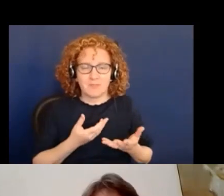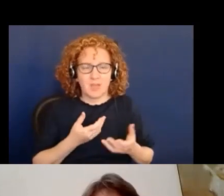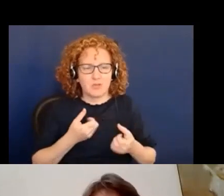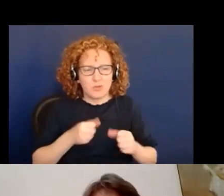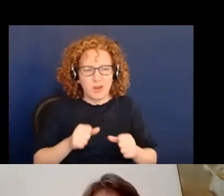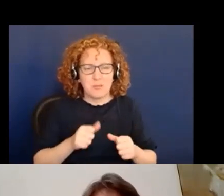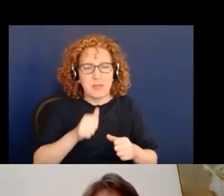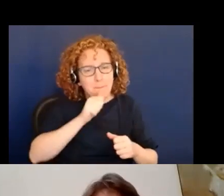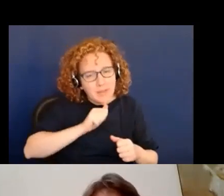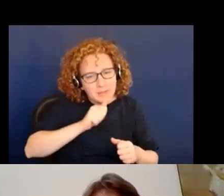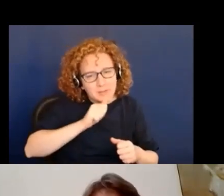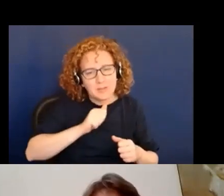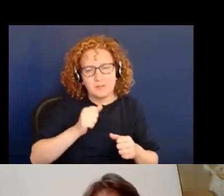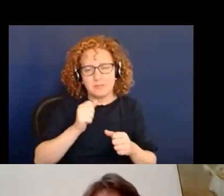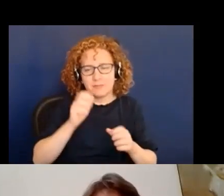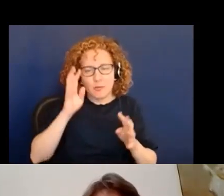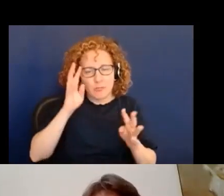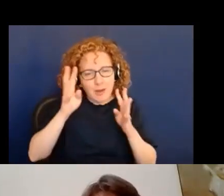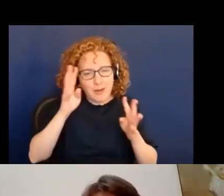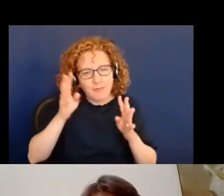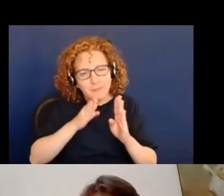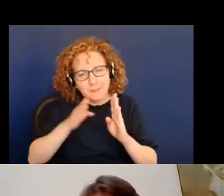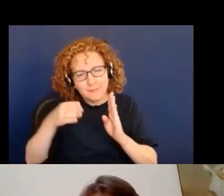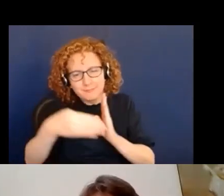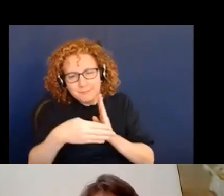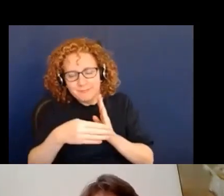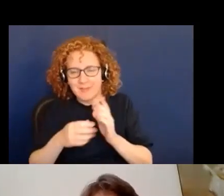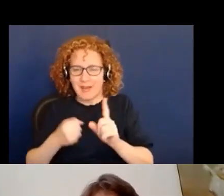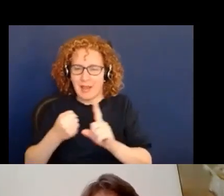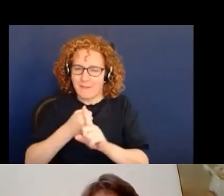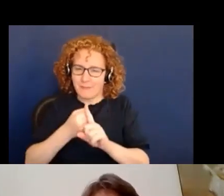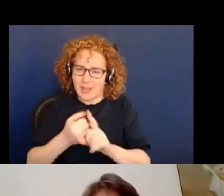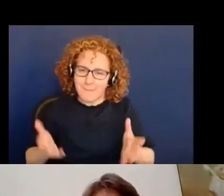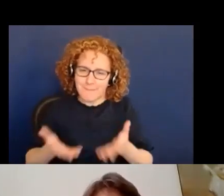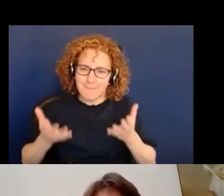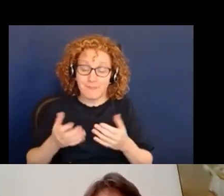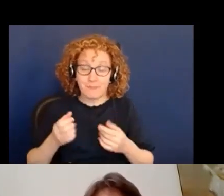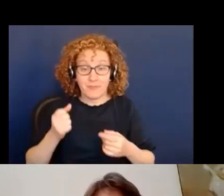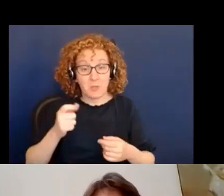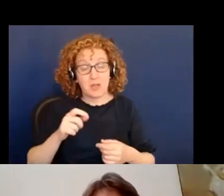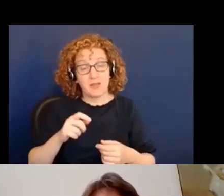want to give a huge shout out to NAFSA and public policy for the advocacy day because i think some